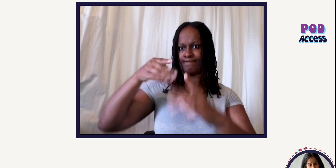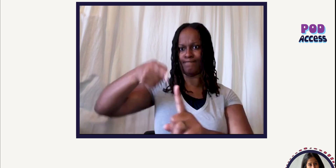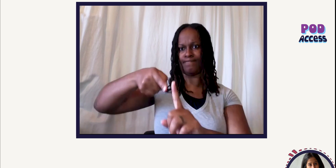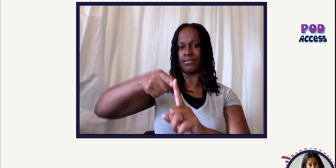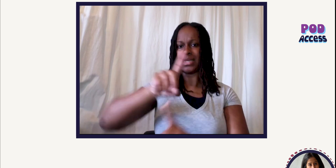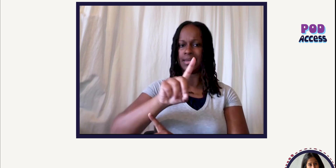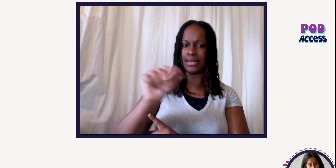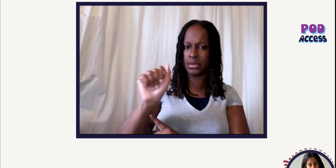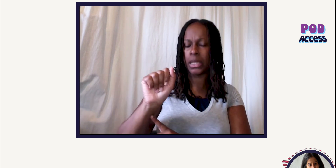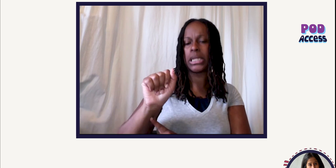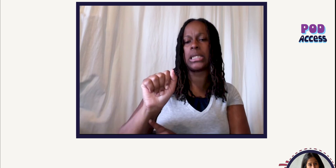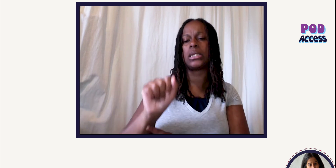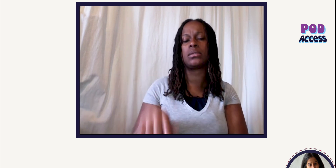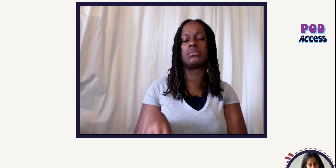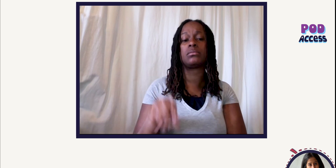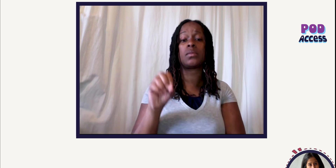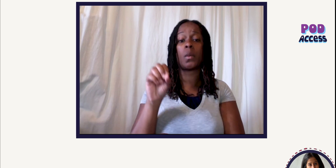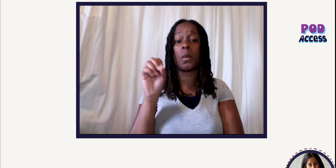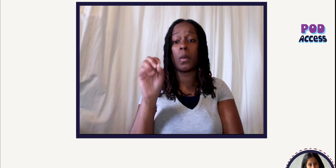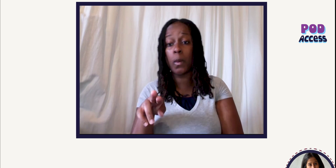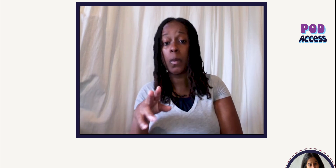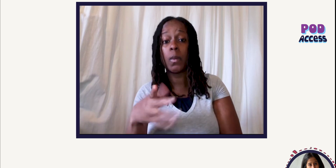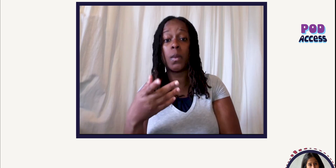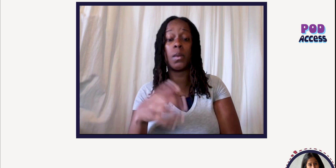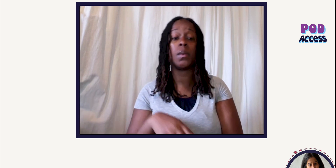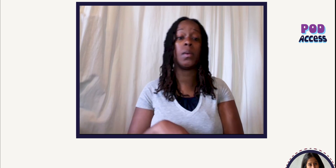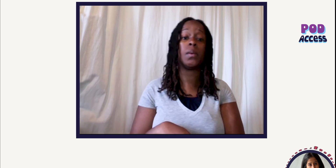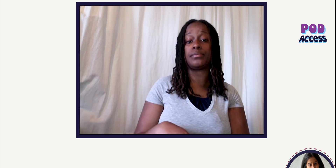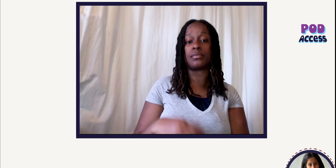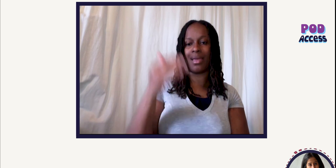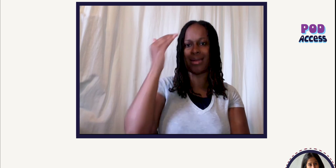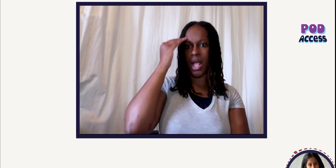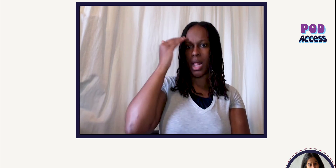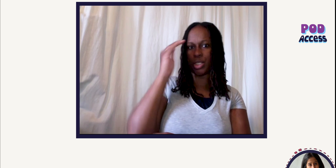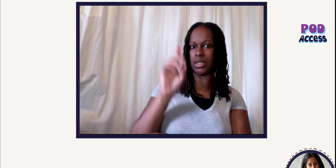acknowledging disability even, in policies, processes, systems,